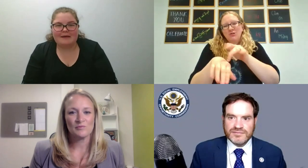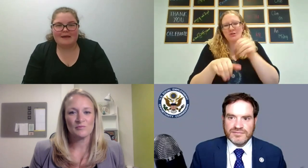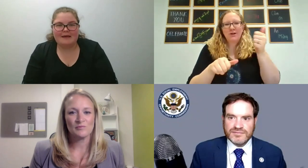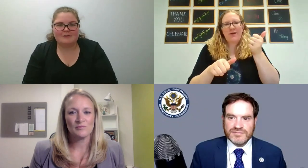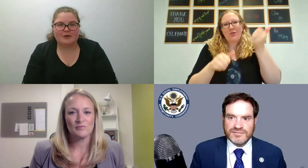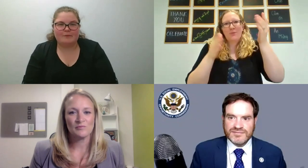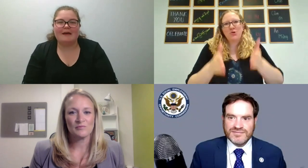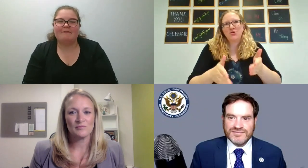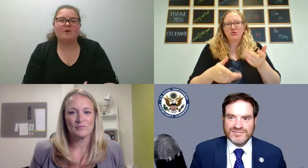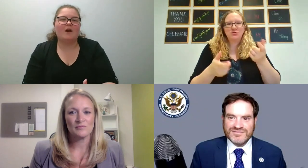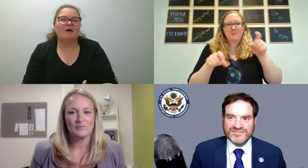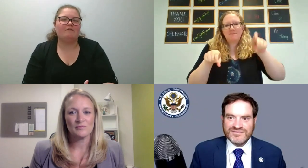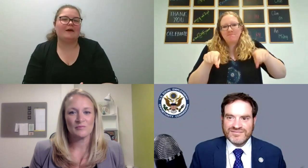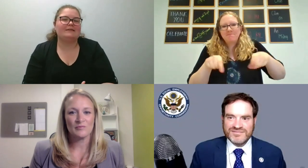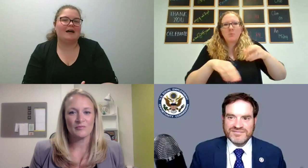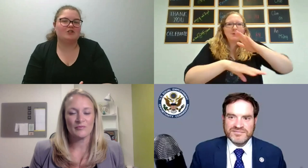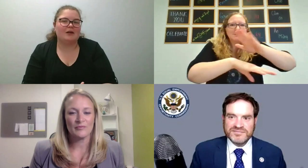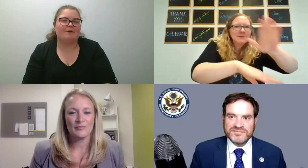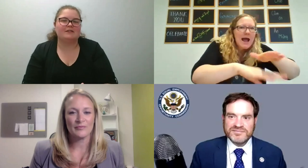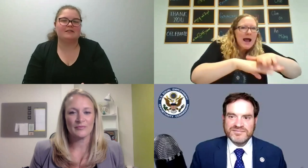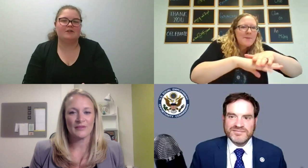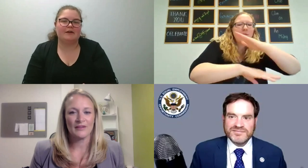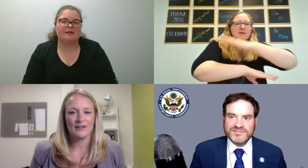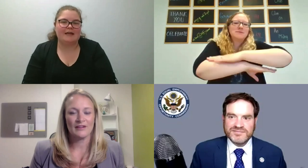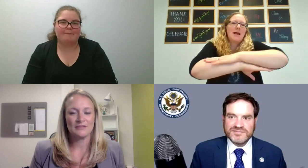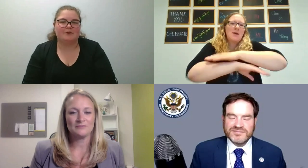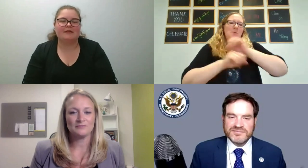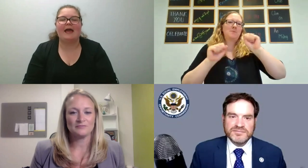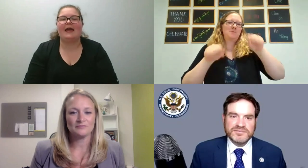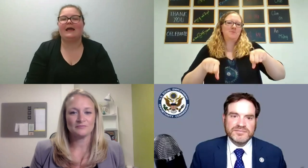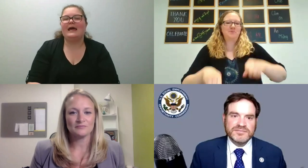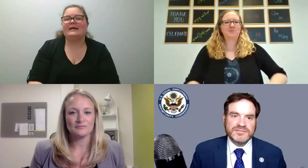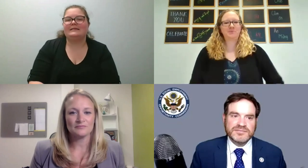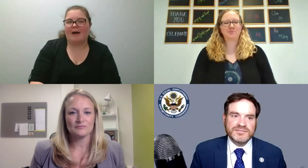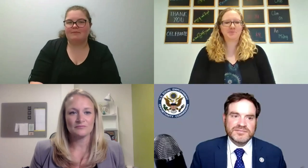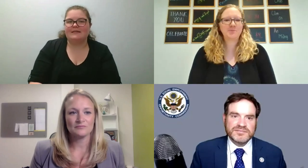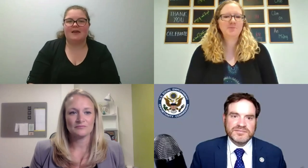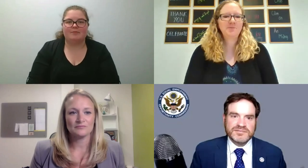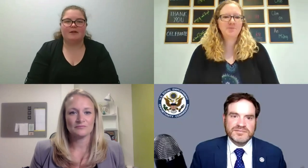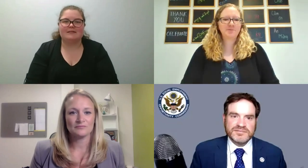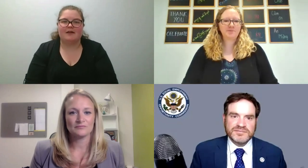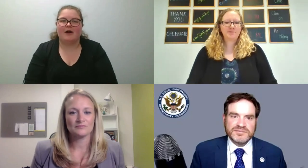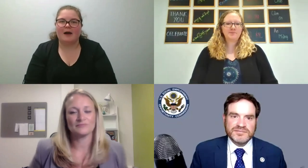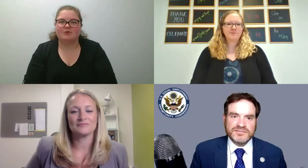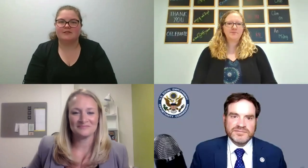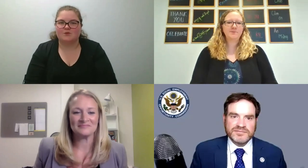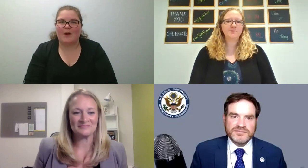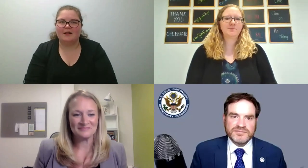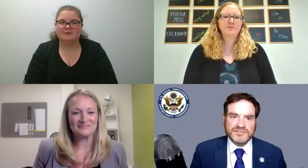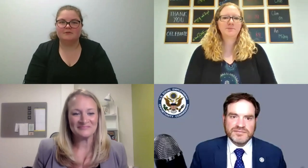But if you want to avoid touching a person, you could tap your leg, tap the table as other options as well.